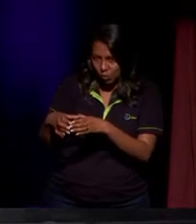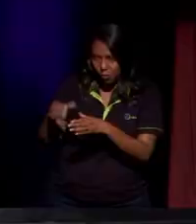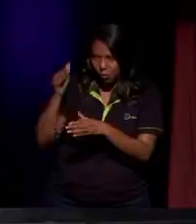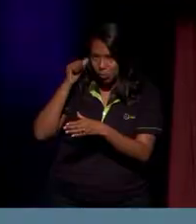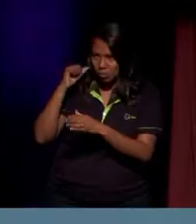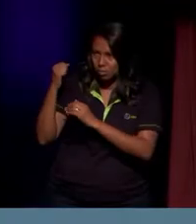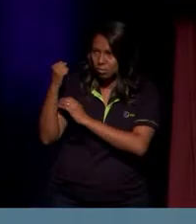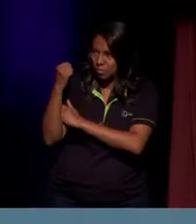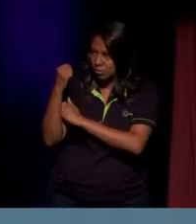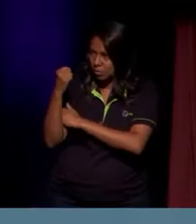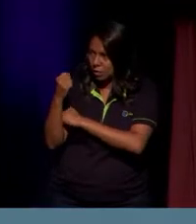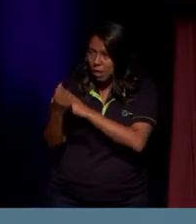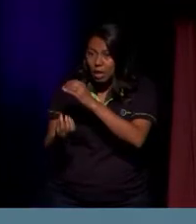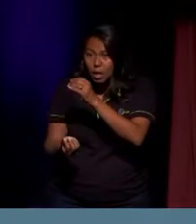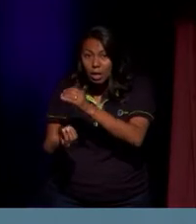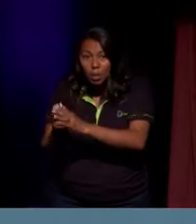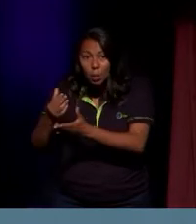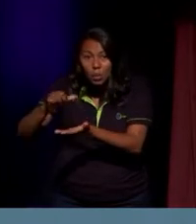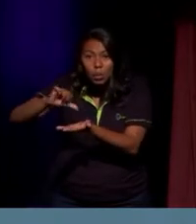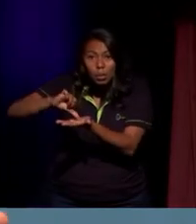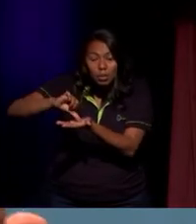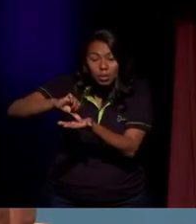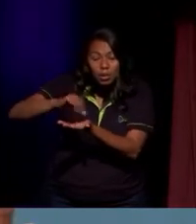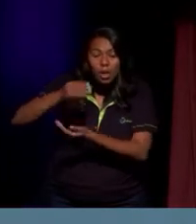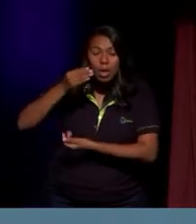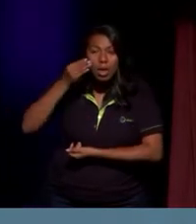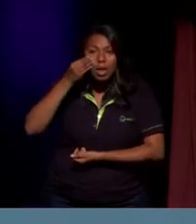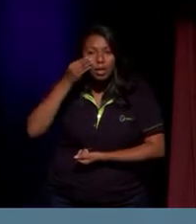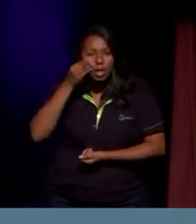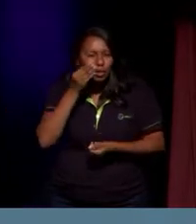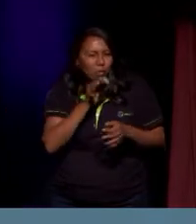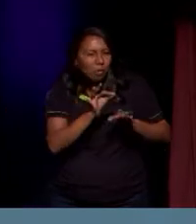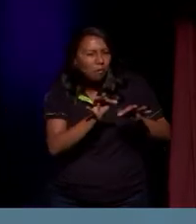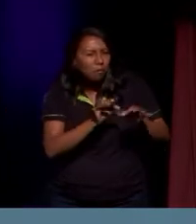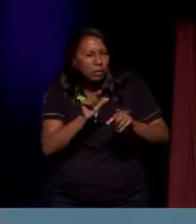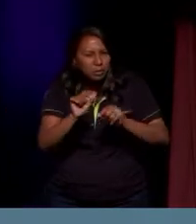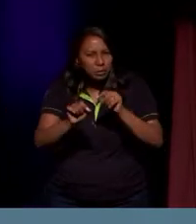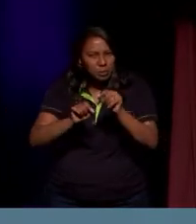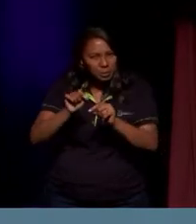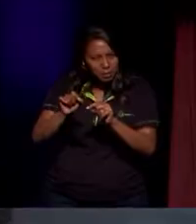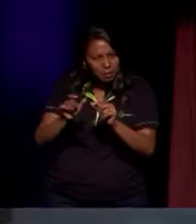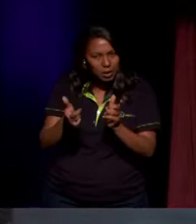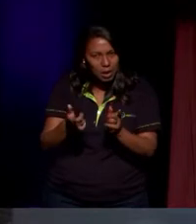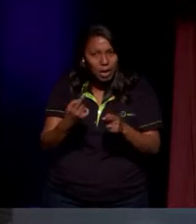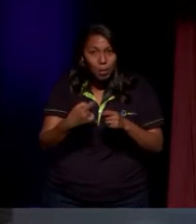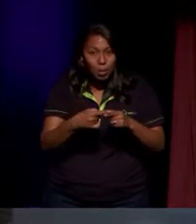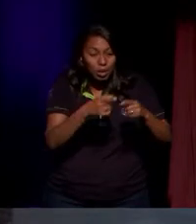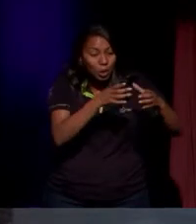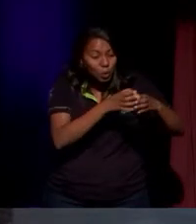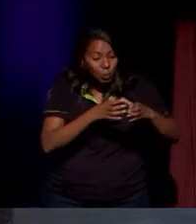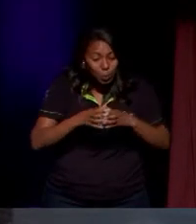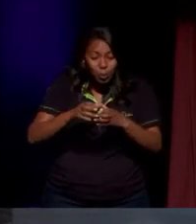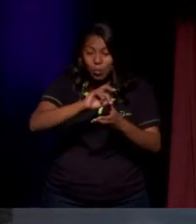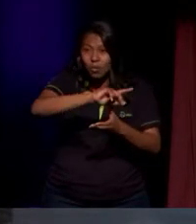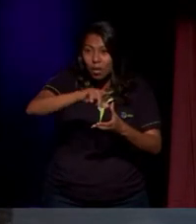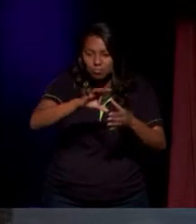and one of the things he tried to do, since it is a network of several organizations, was expanding.